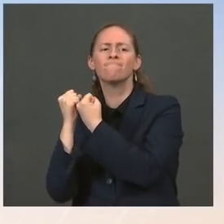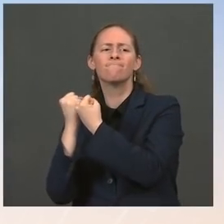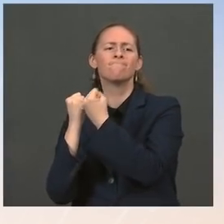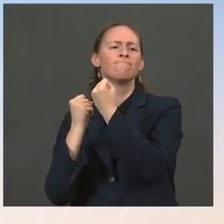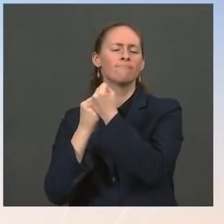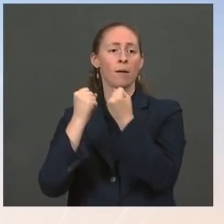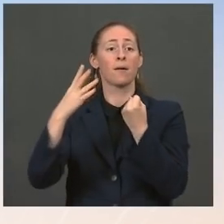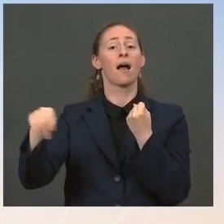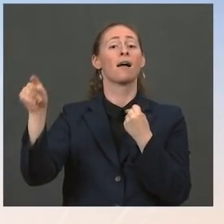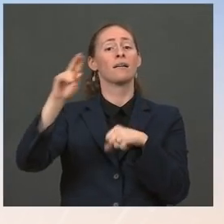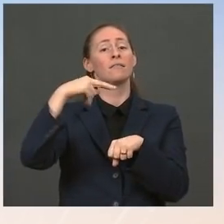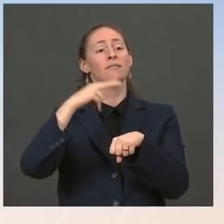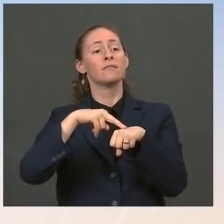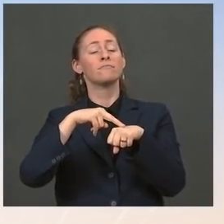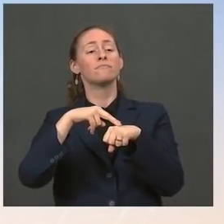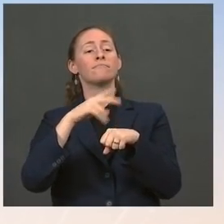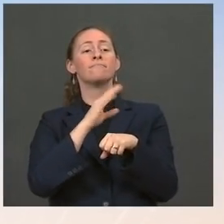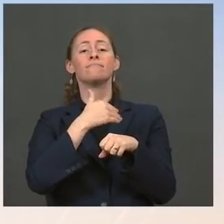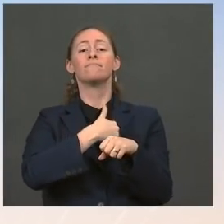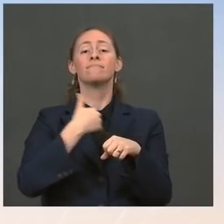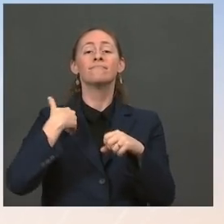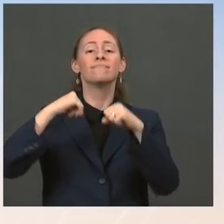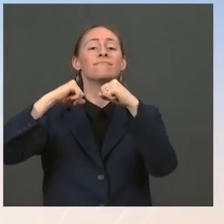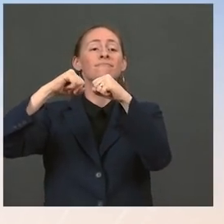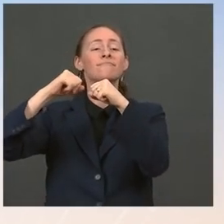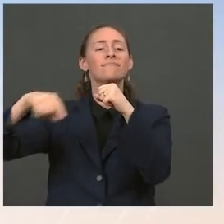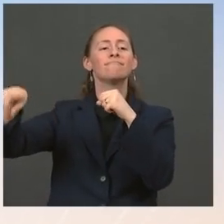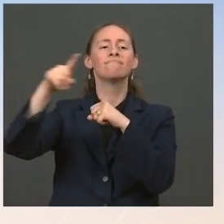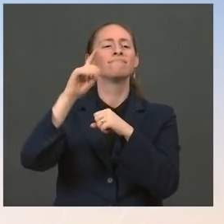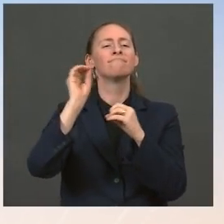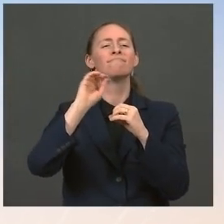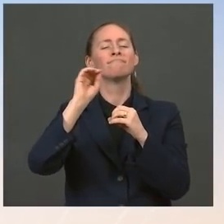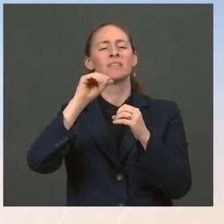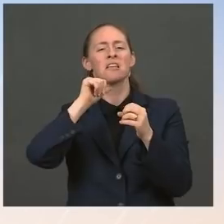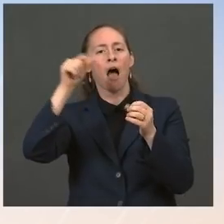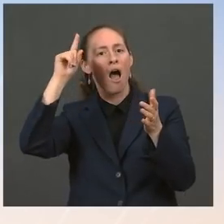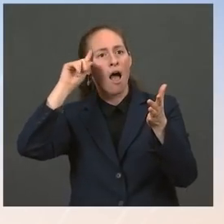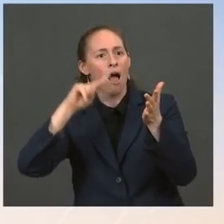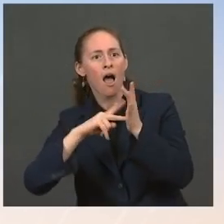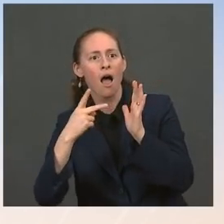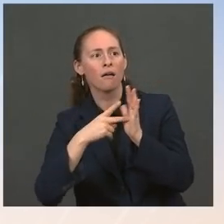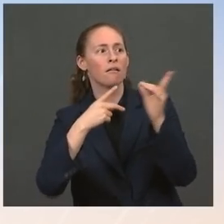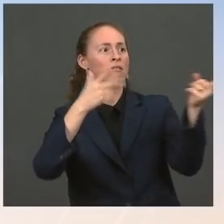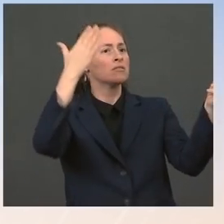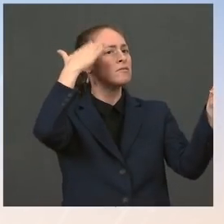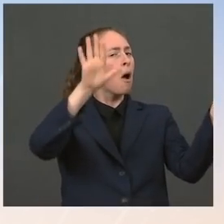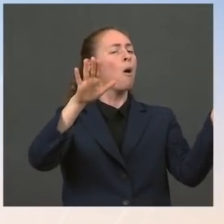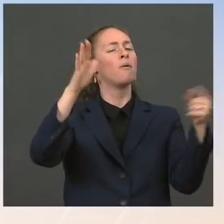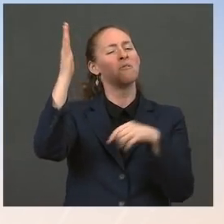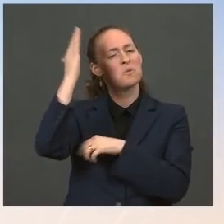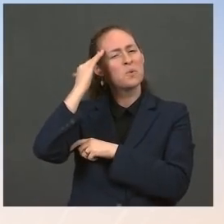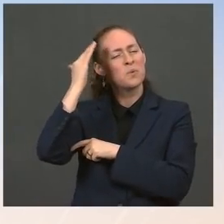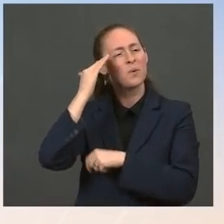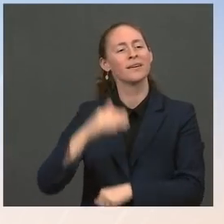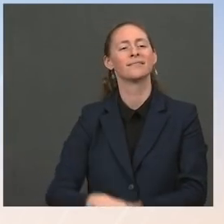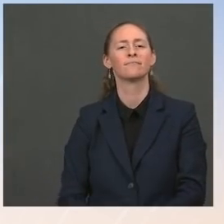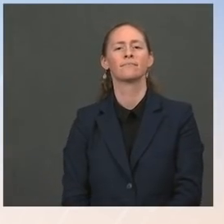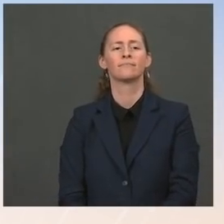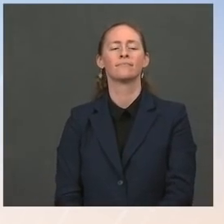But that certainly is not what he was intending to convey. The Press: Follow-up on France? The Press: Jen, if I could -- >> Ms. Psaki: Go ahead. The Press: -- let me ask you quickly: Yesterday, the President said that he would be speaking